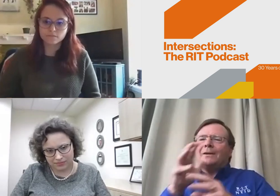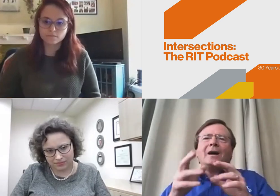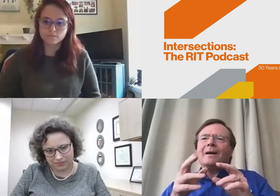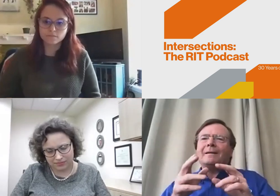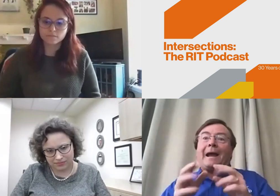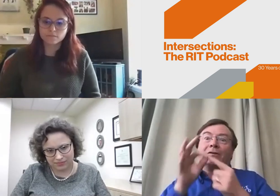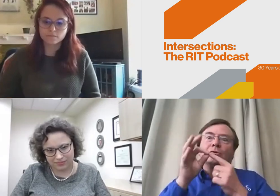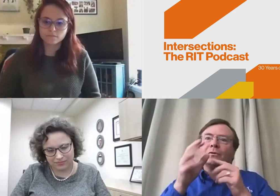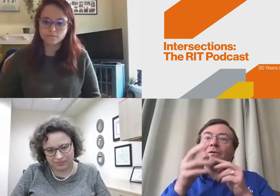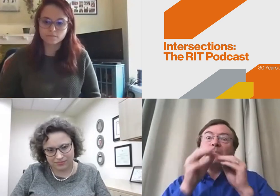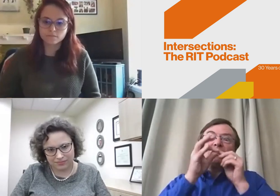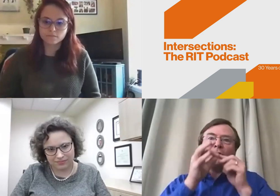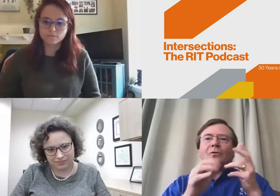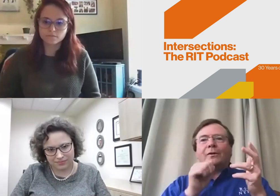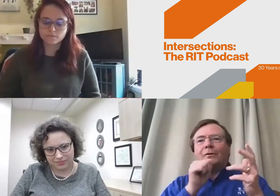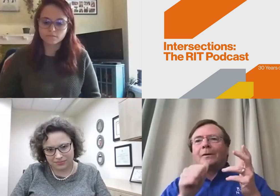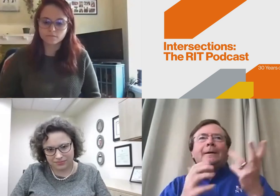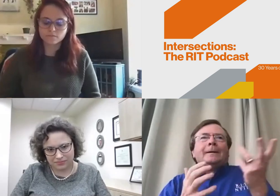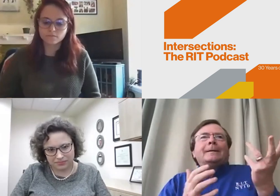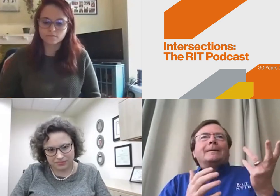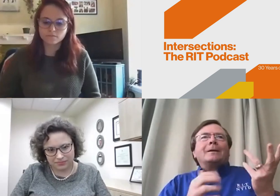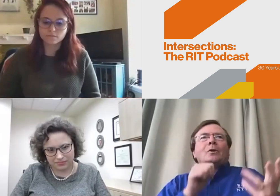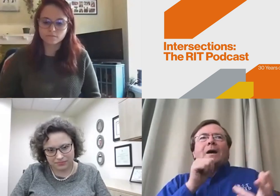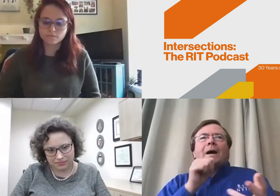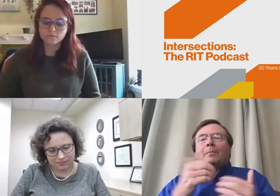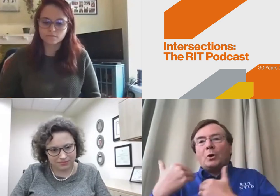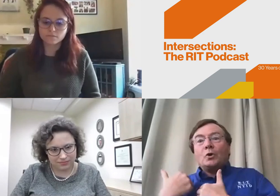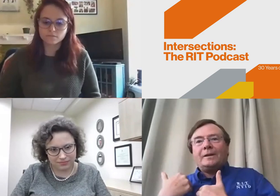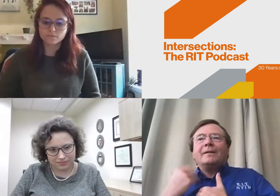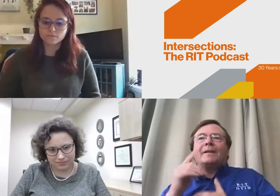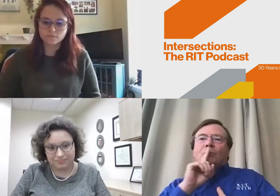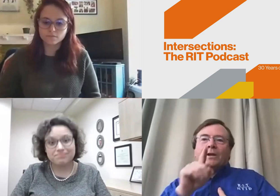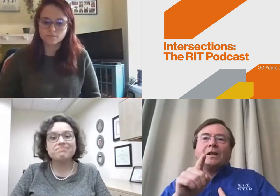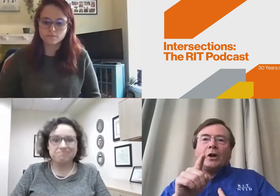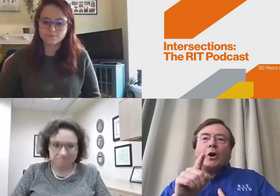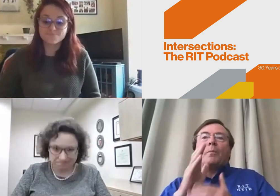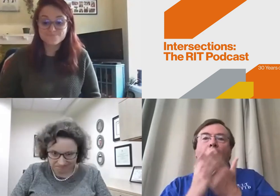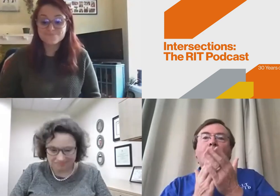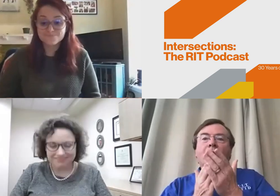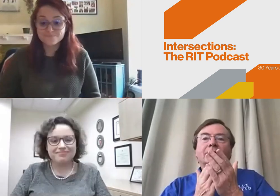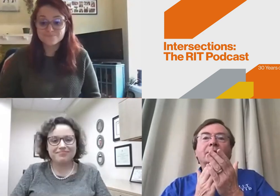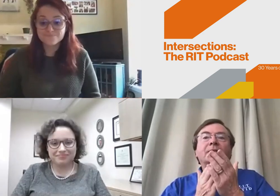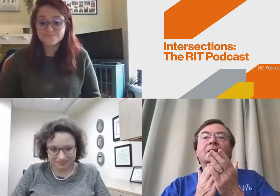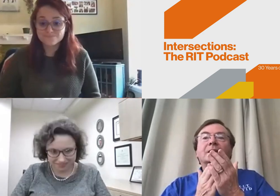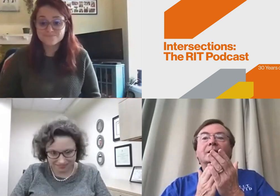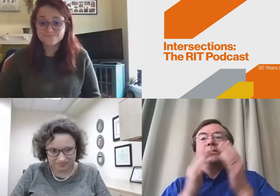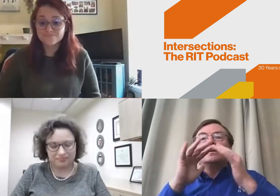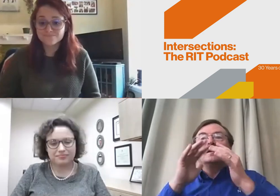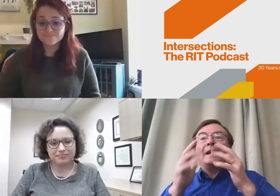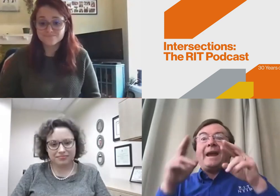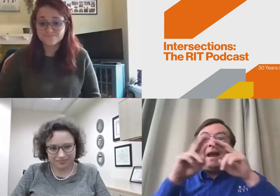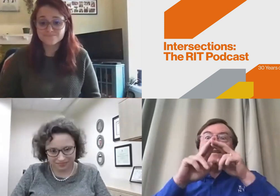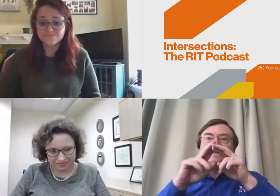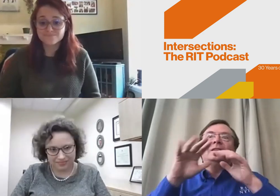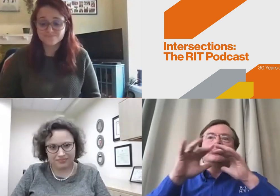They're not extra special, they're not a burden, they really are part of the enhancing the